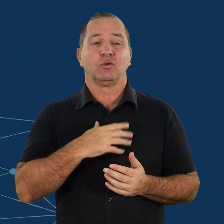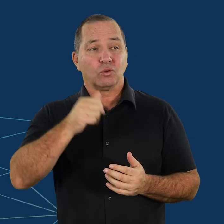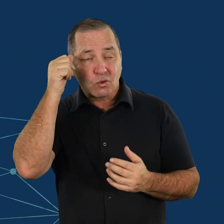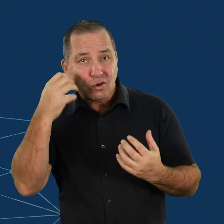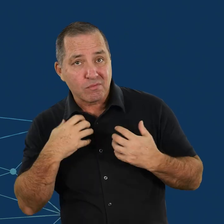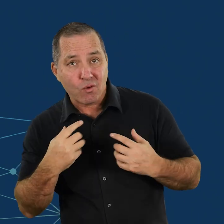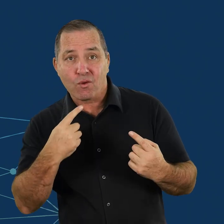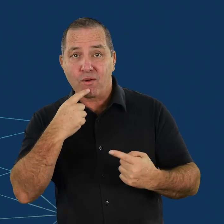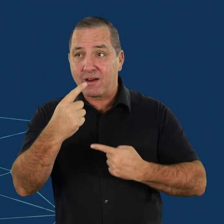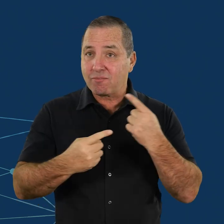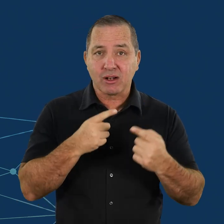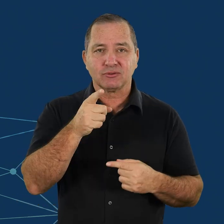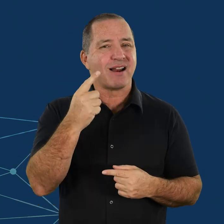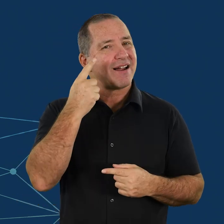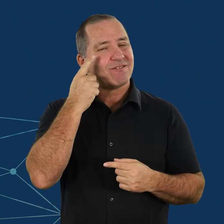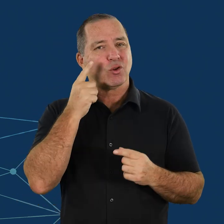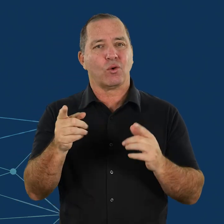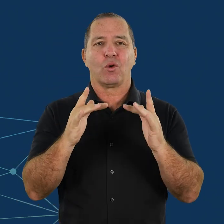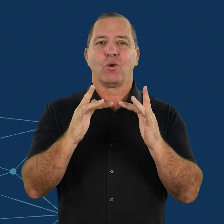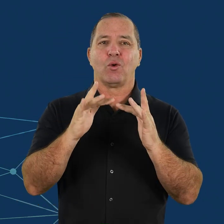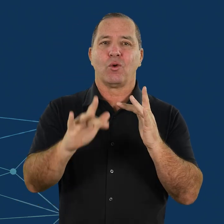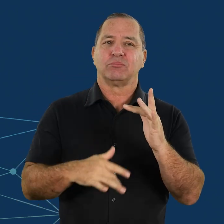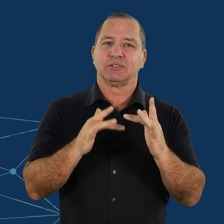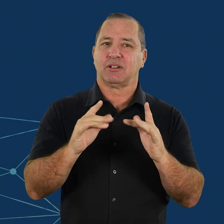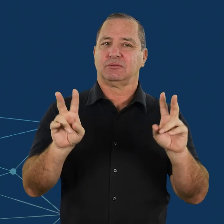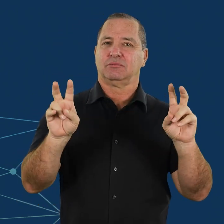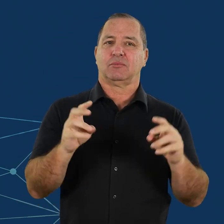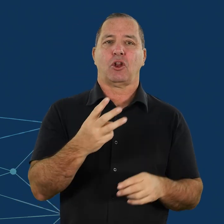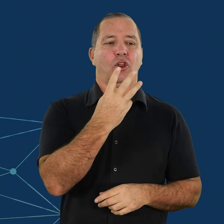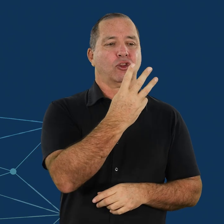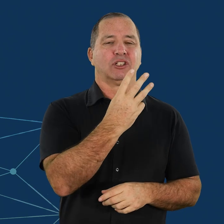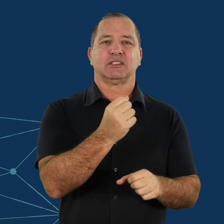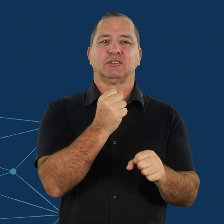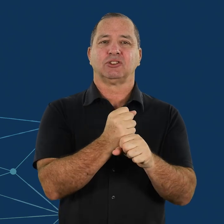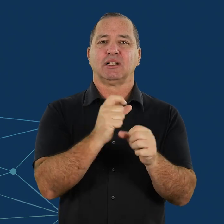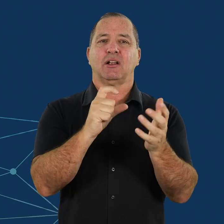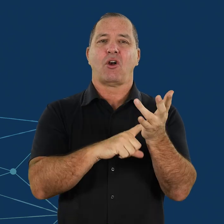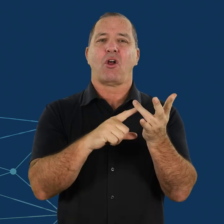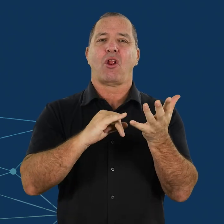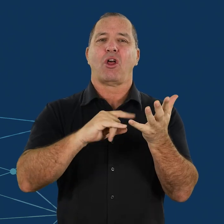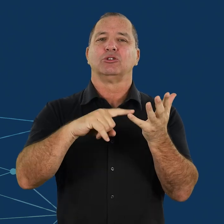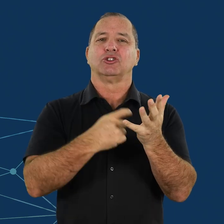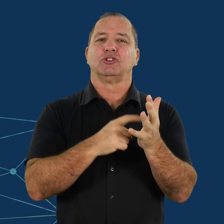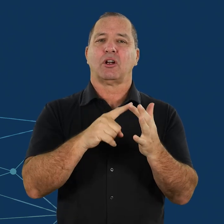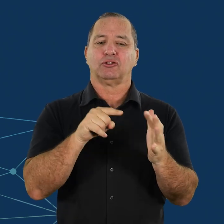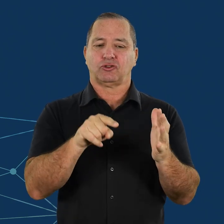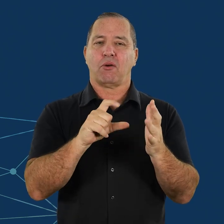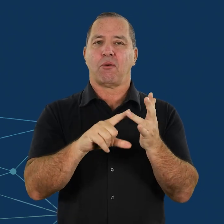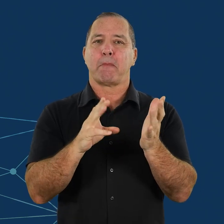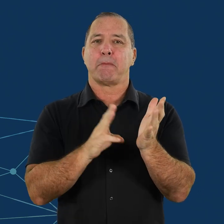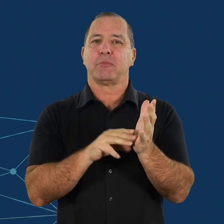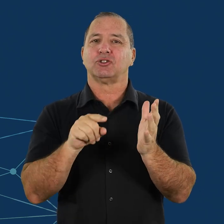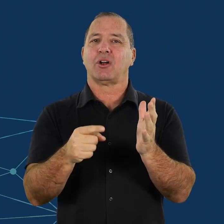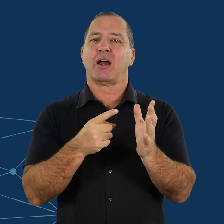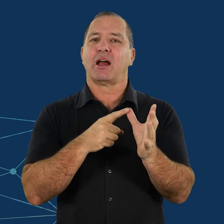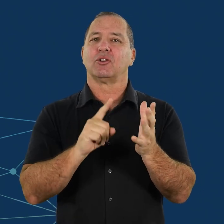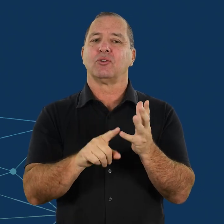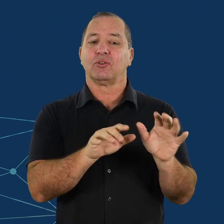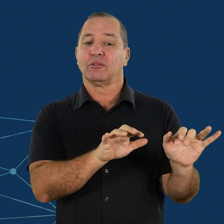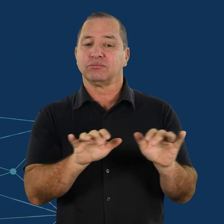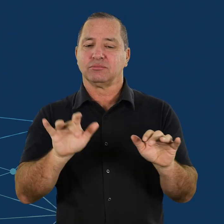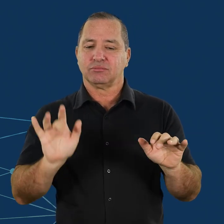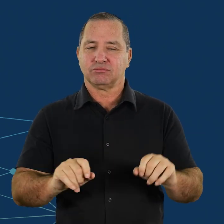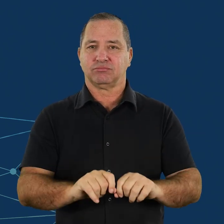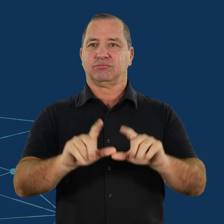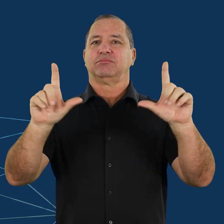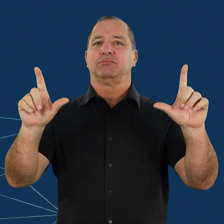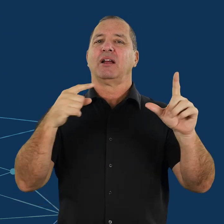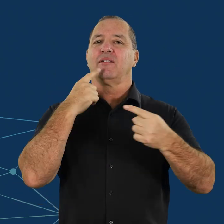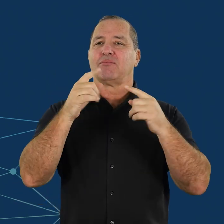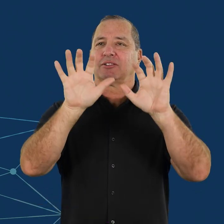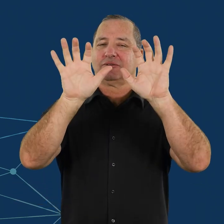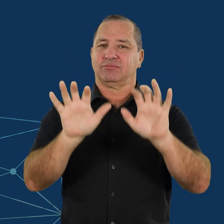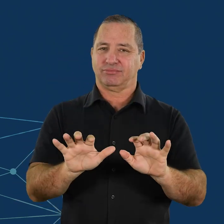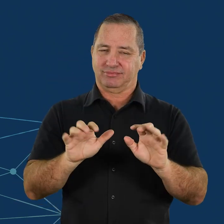Visit 3Gclosure.com.au for more information.